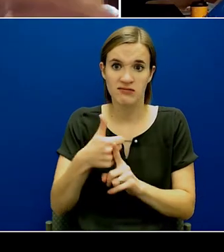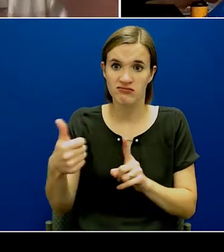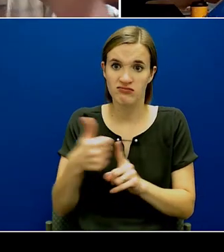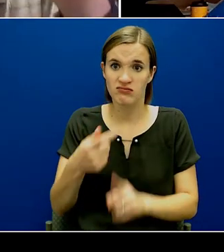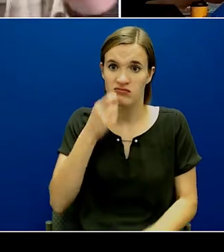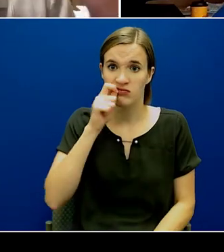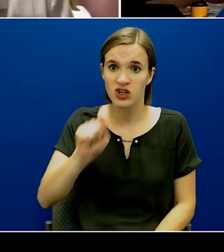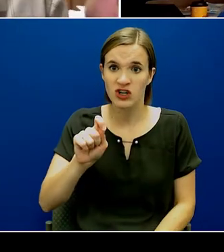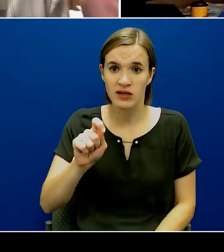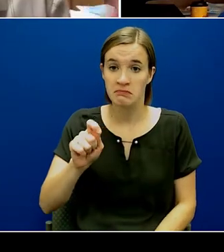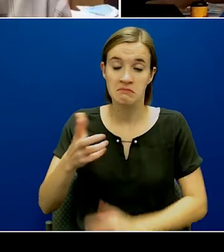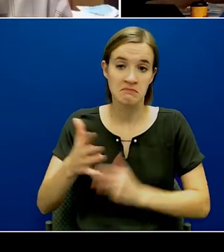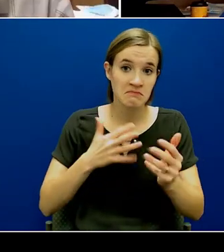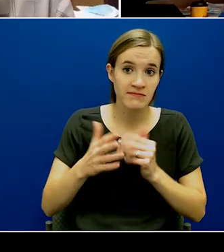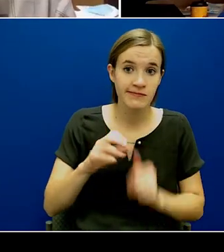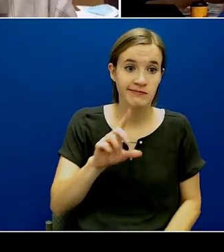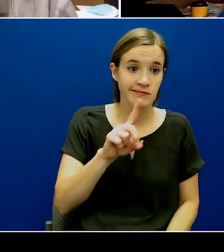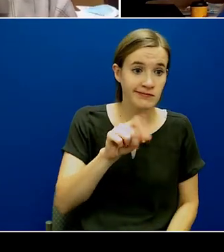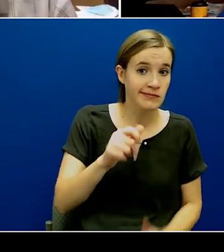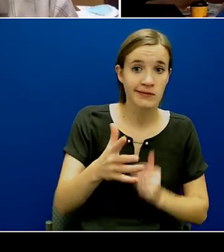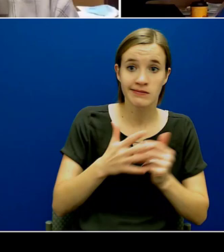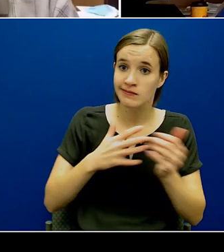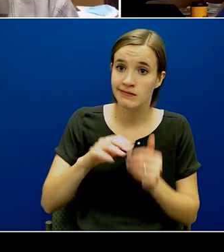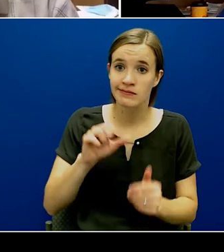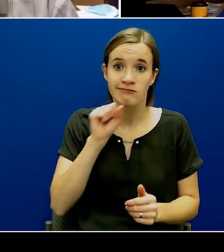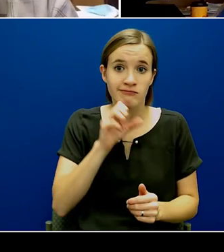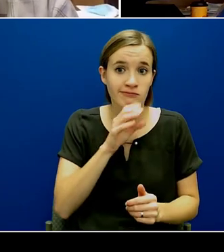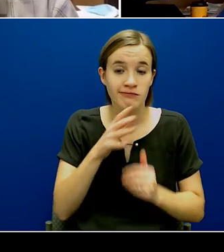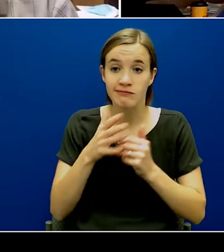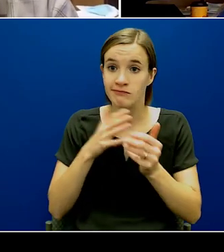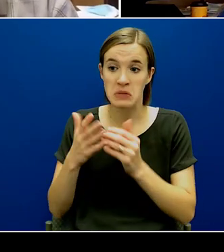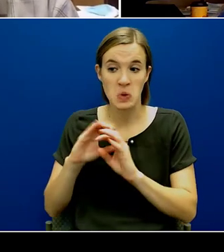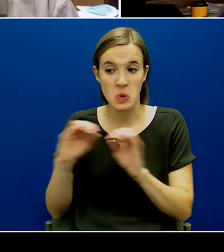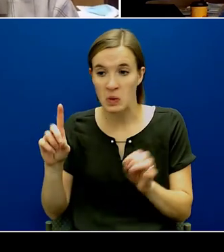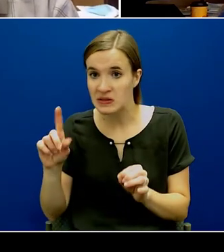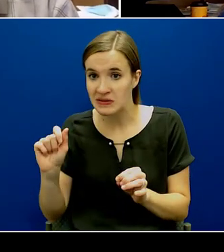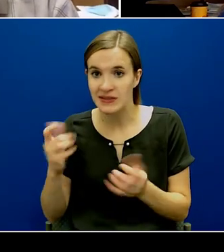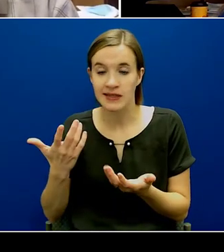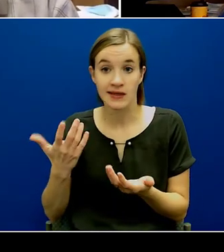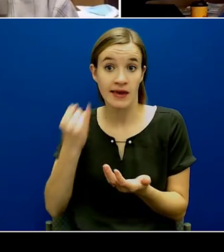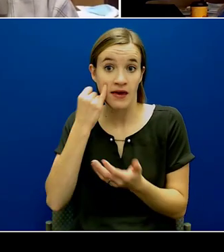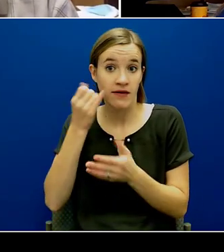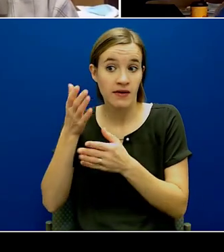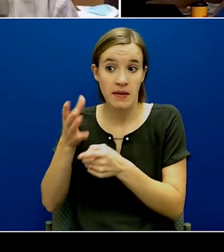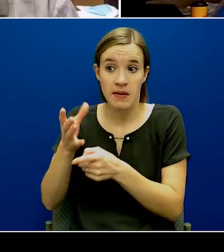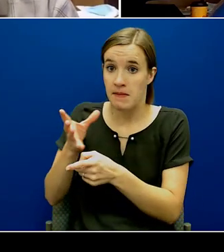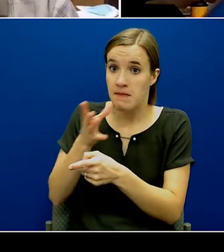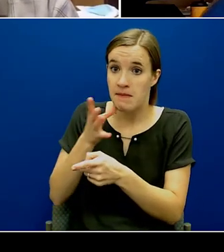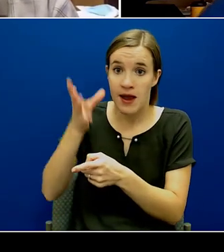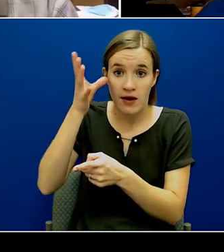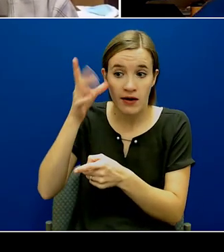kind of fits more into what we've always been advocating for. So hopefully, keep working as